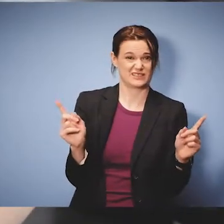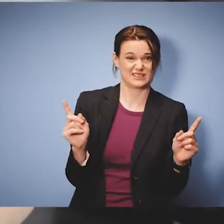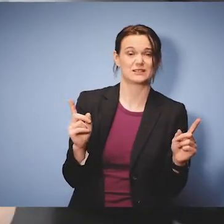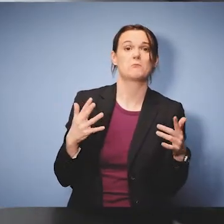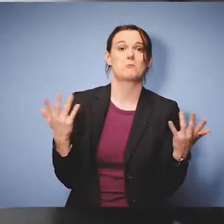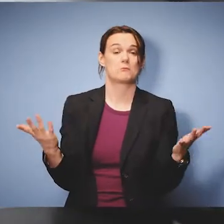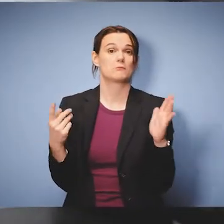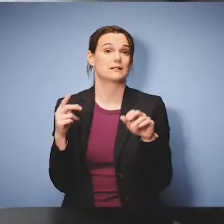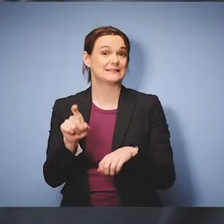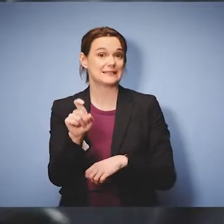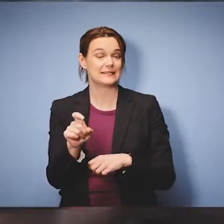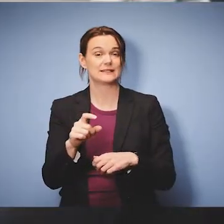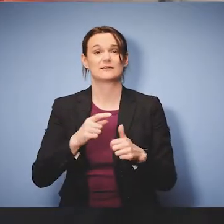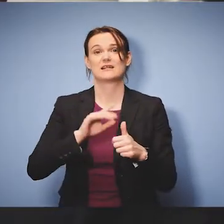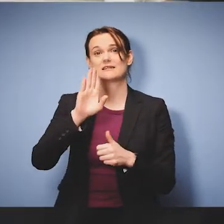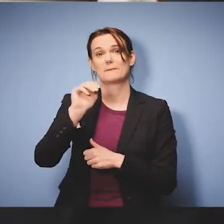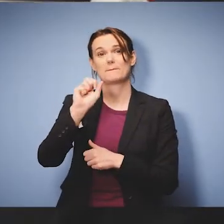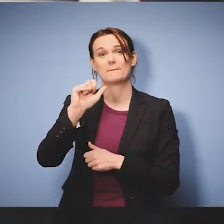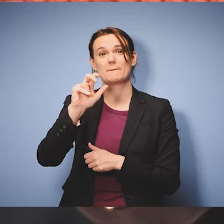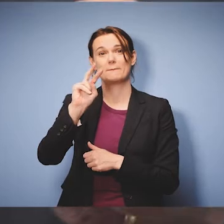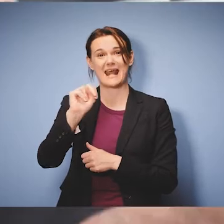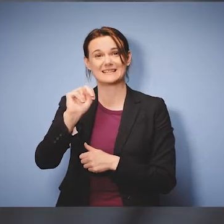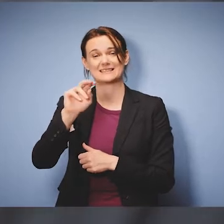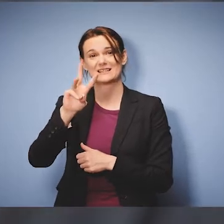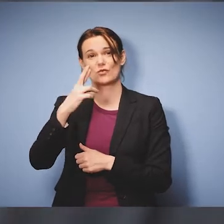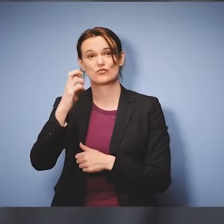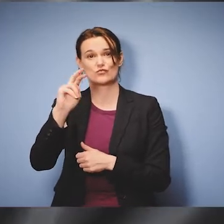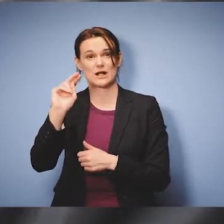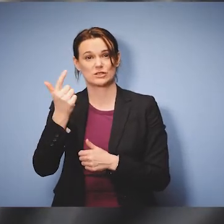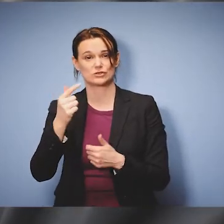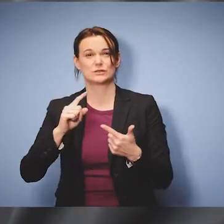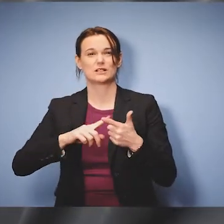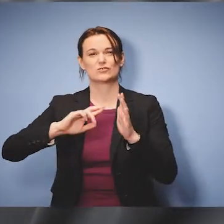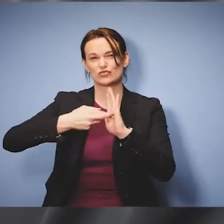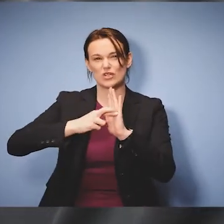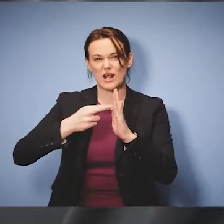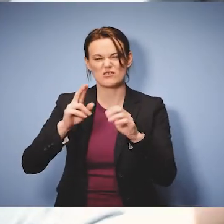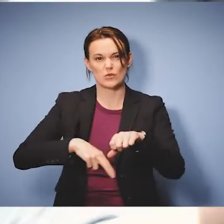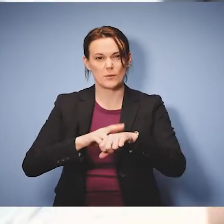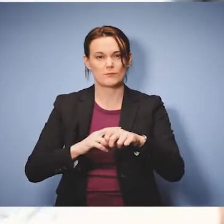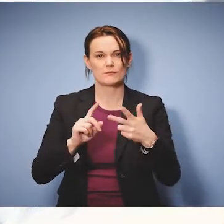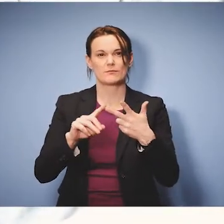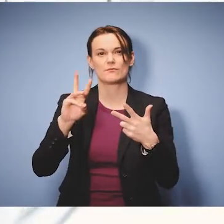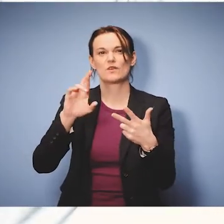So you could use basin wrenches, a basic screwdriver an adjustable wrench,